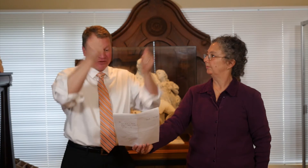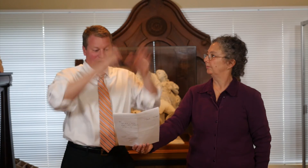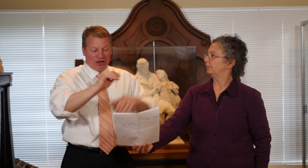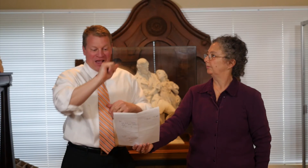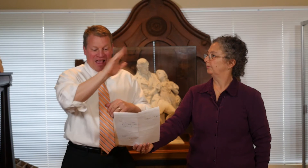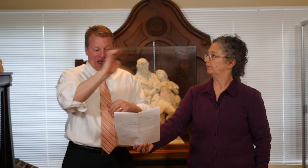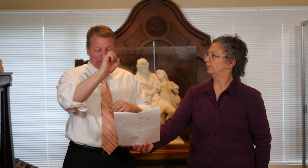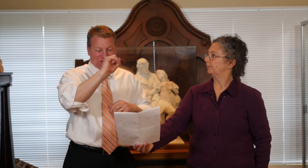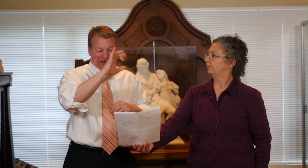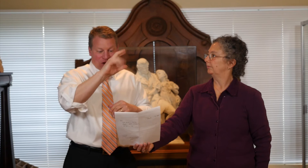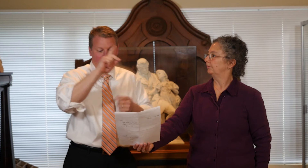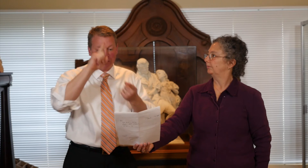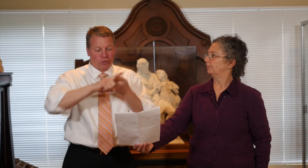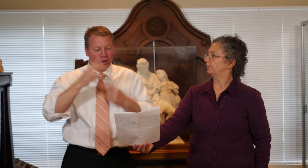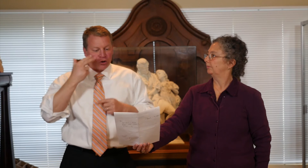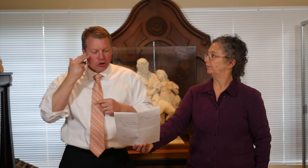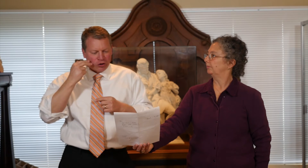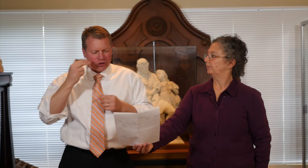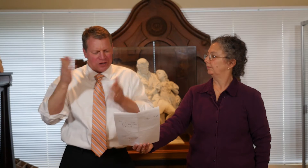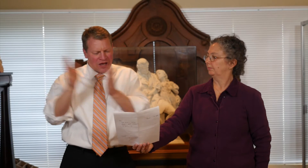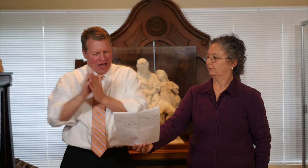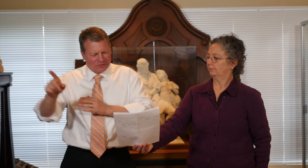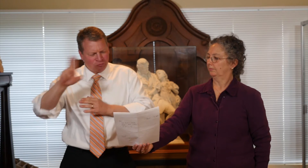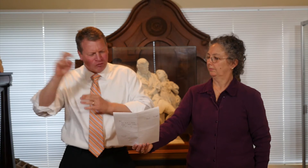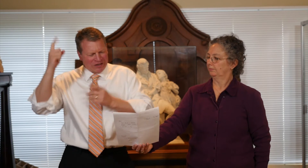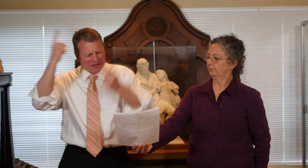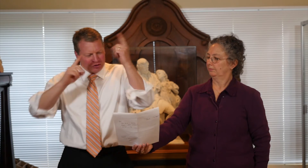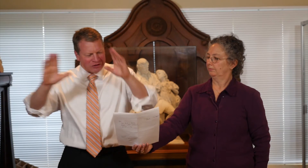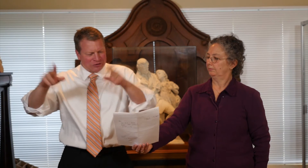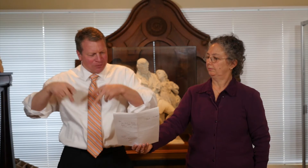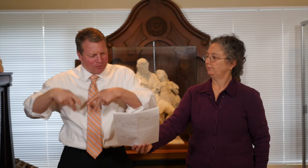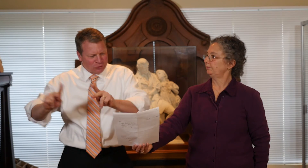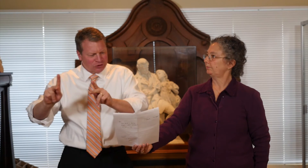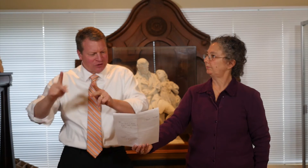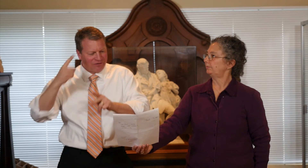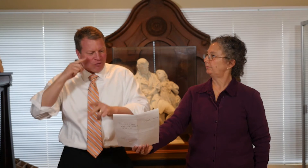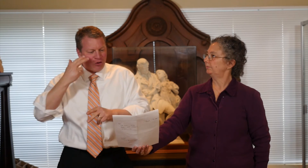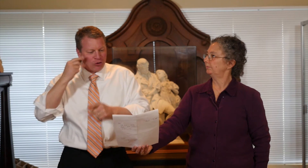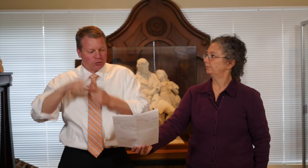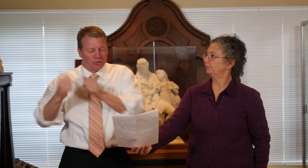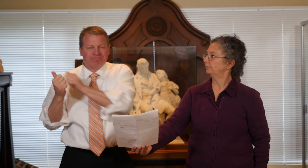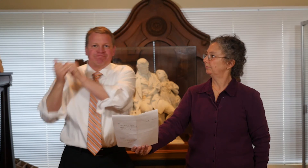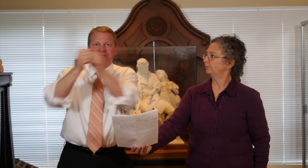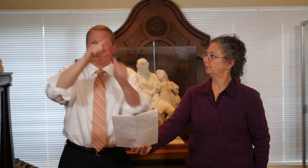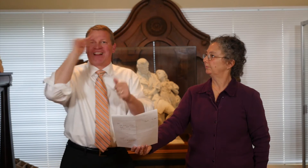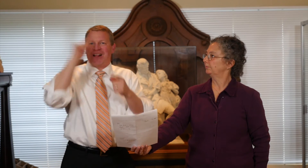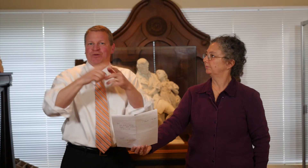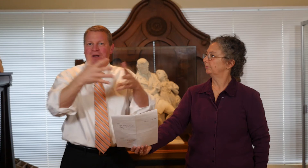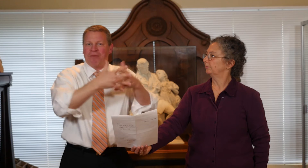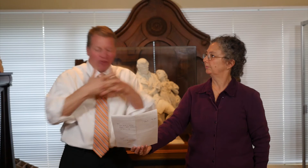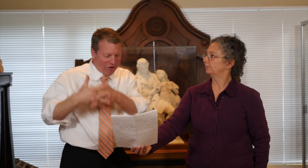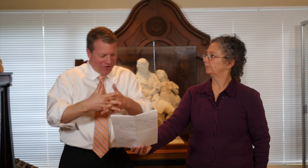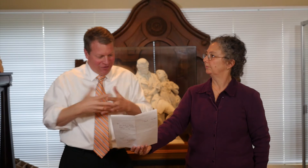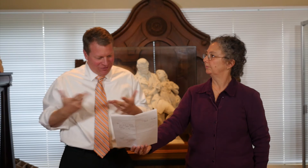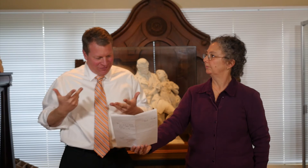from the school for the deaf in France from Abbe Sicard asking Laurent Clerc to reconsider